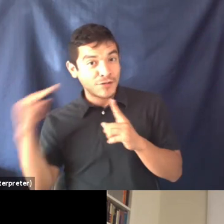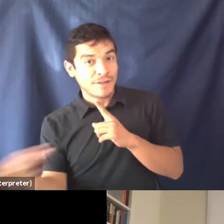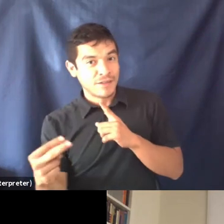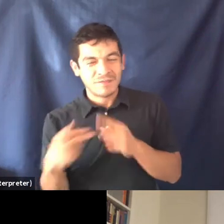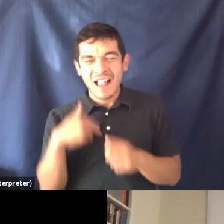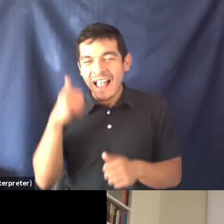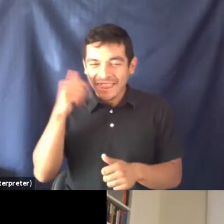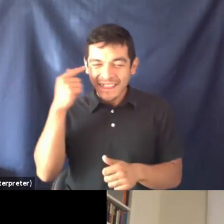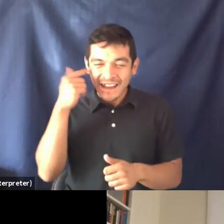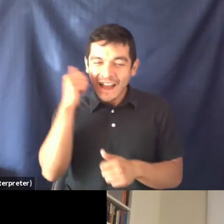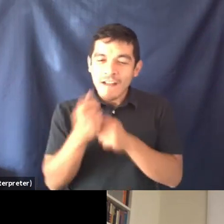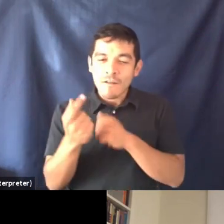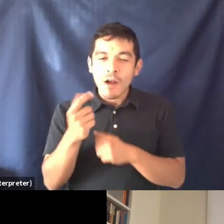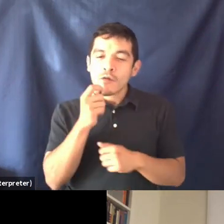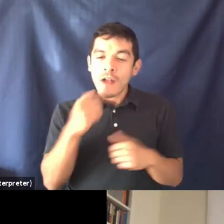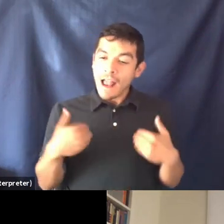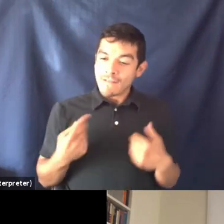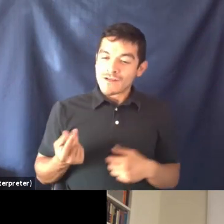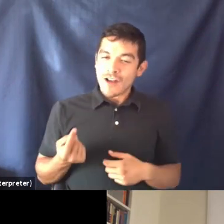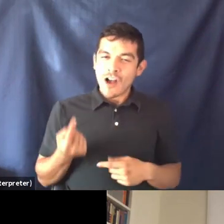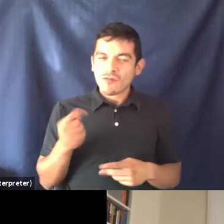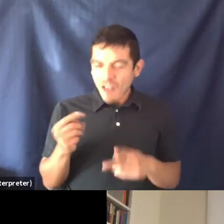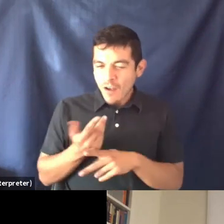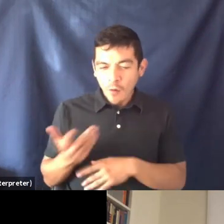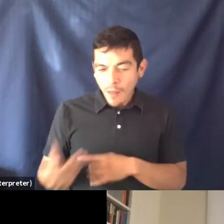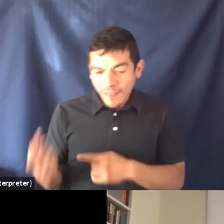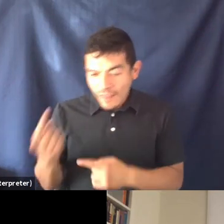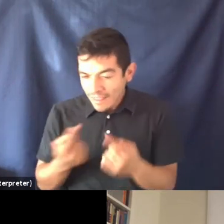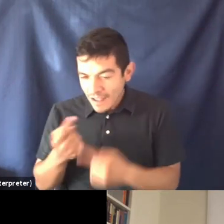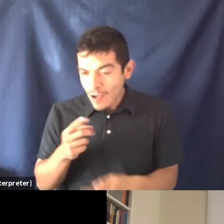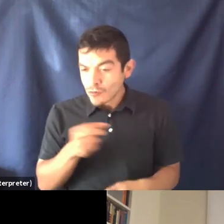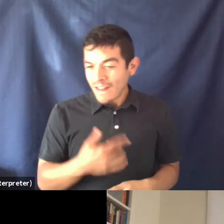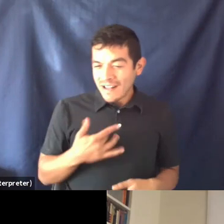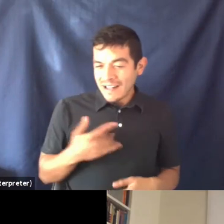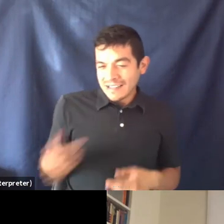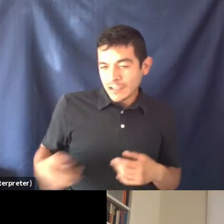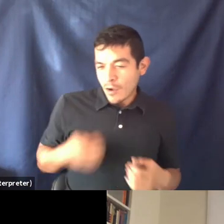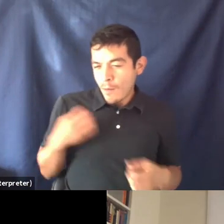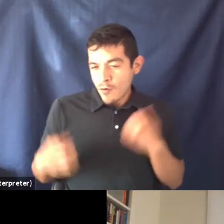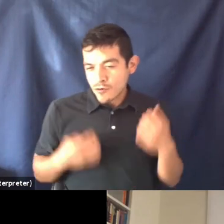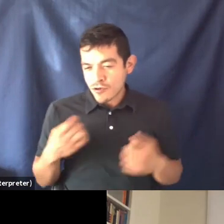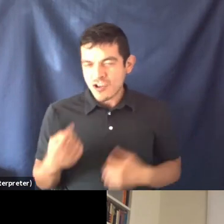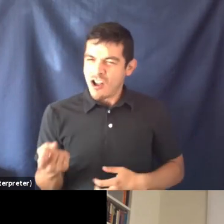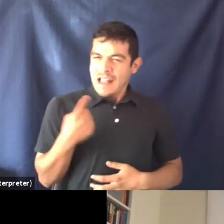tries to figure out what are they thinking? Well, you know, are they really, do they feel this emotion? You know, you ask yourself so many questions